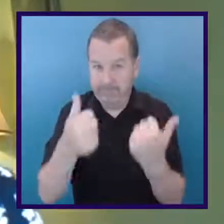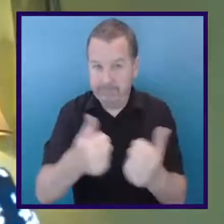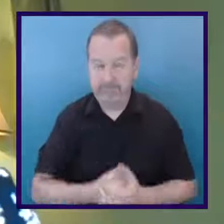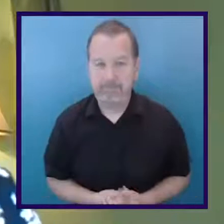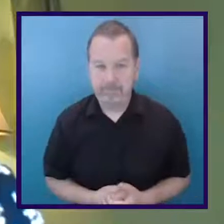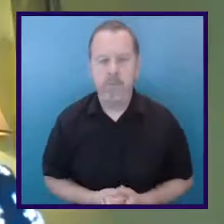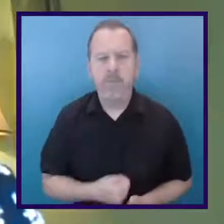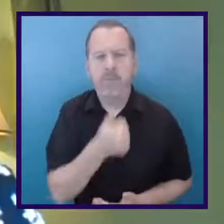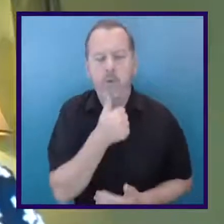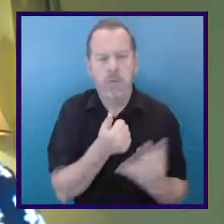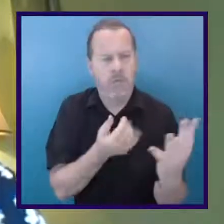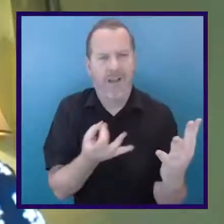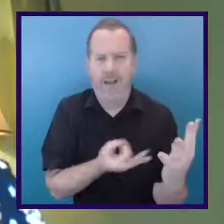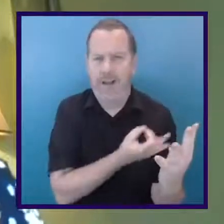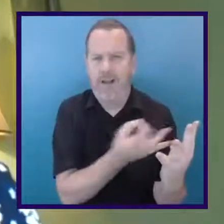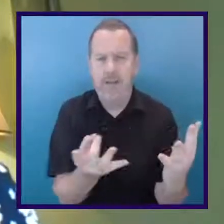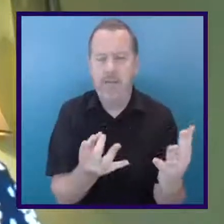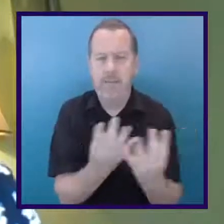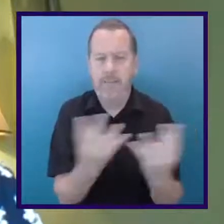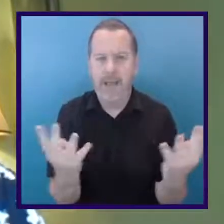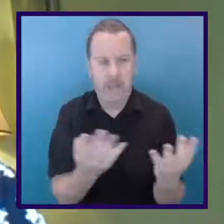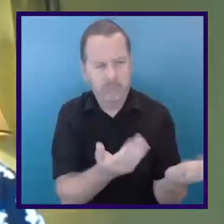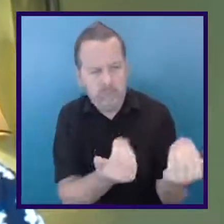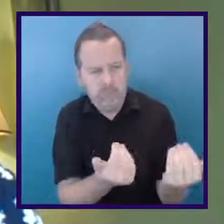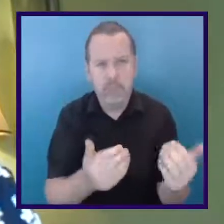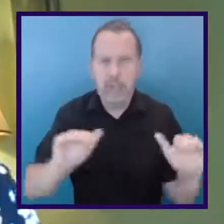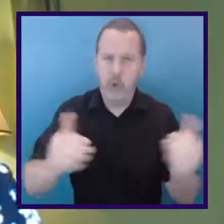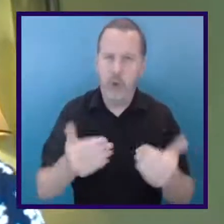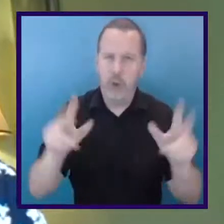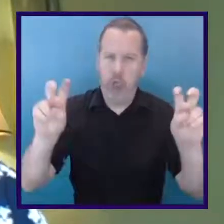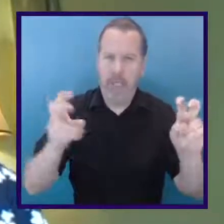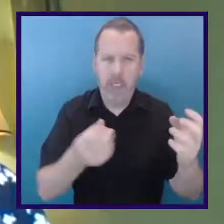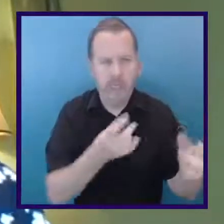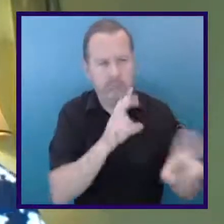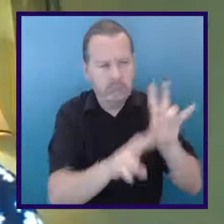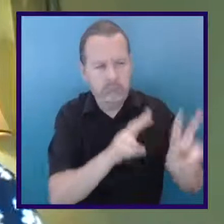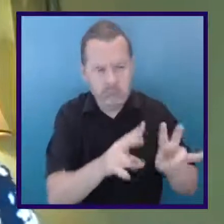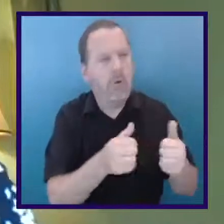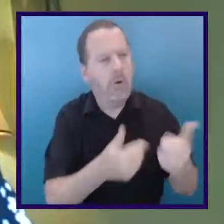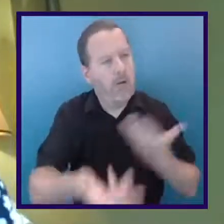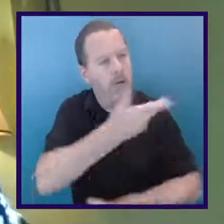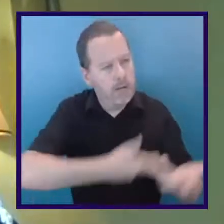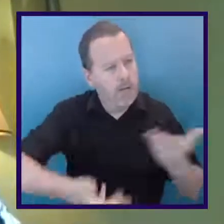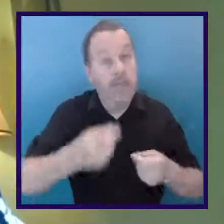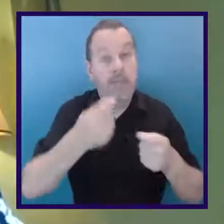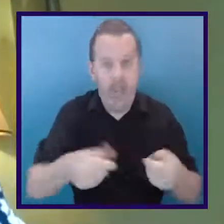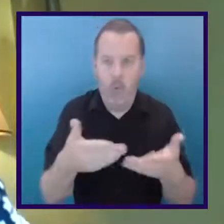topic, and then we'll open up the floor to questions from our live audience so don't forget to post yours in the Q&A.